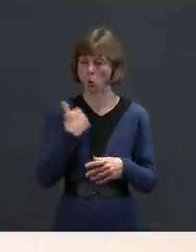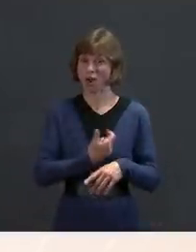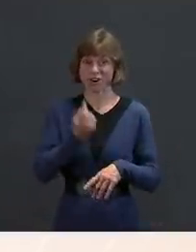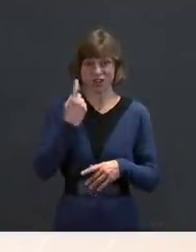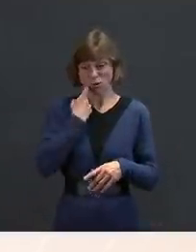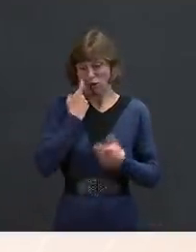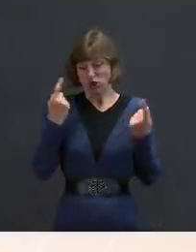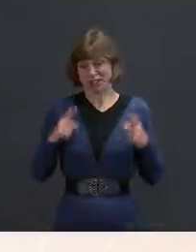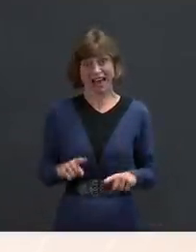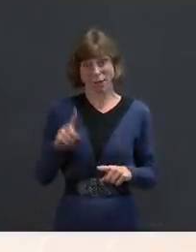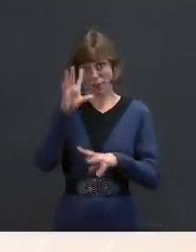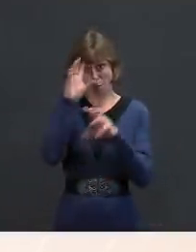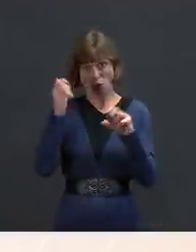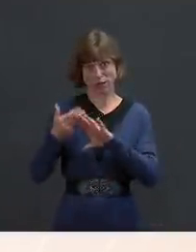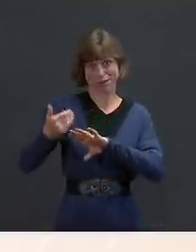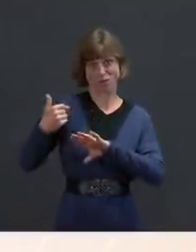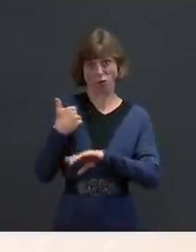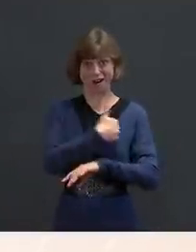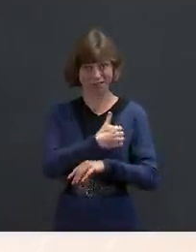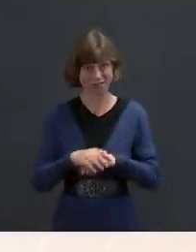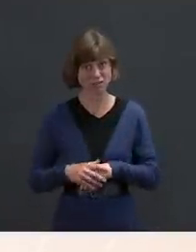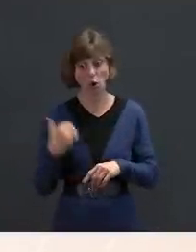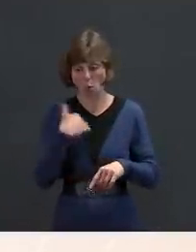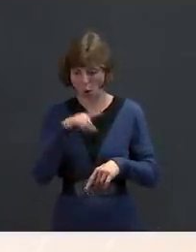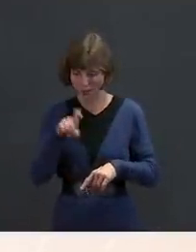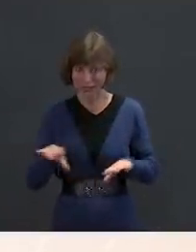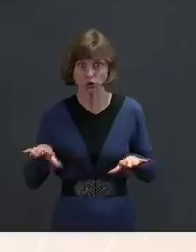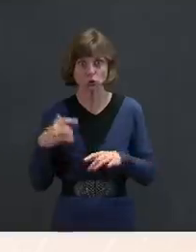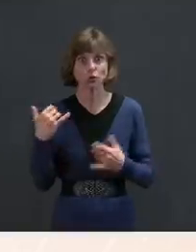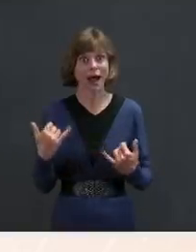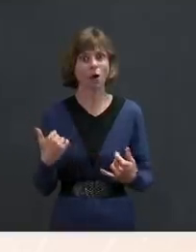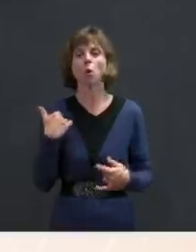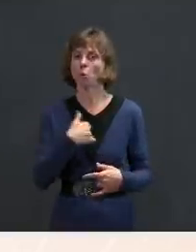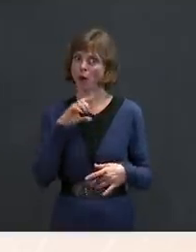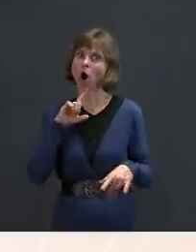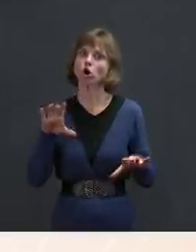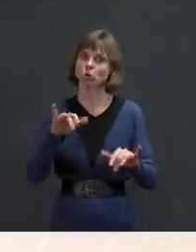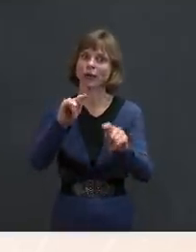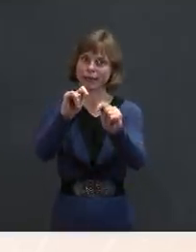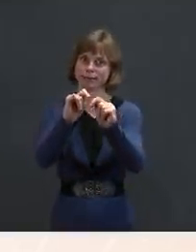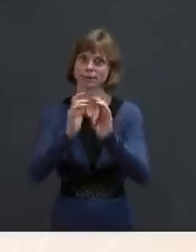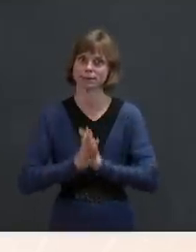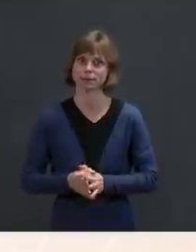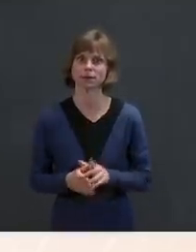what we need to do now. And we are getting it done. The Press: Respectfully, sir, though, one of your predecessors, Jeh Johnson,